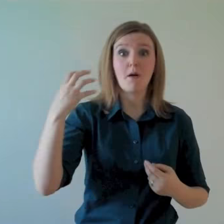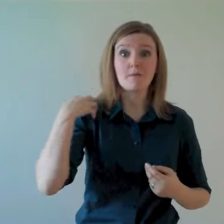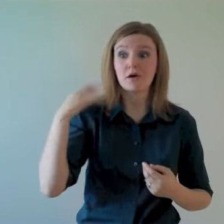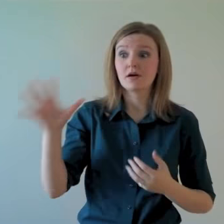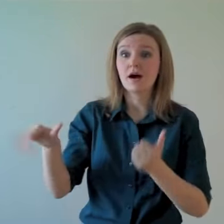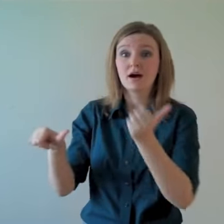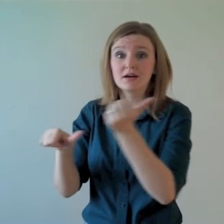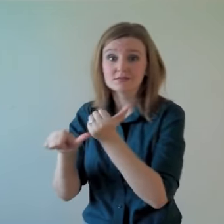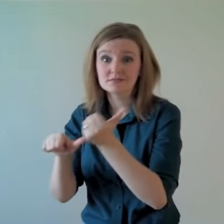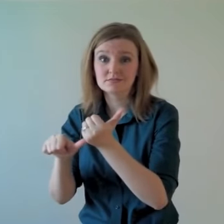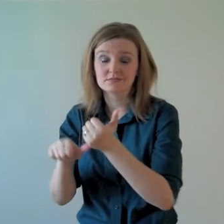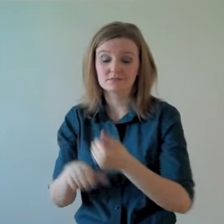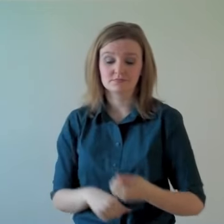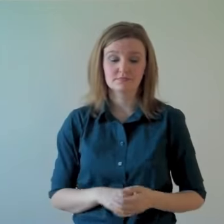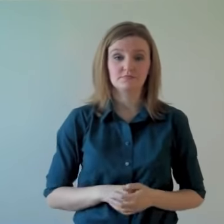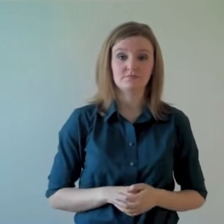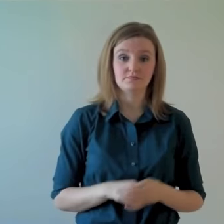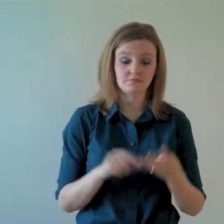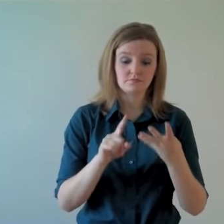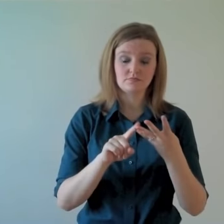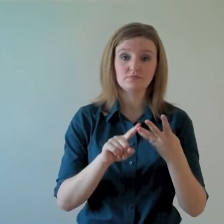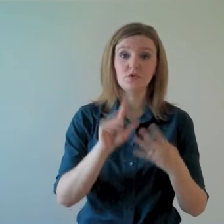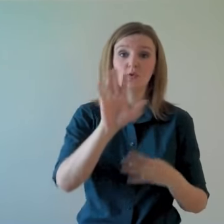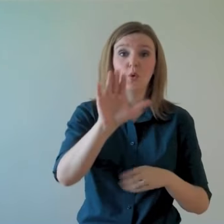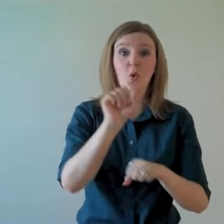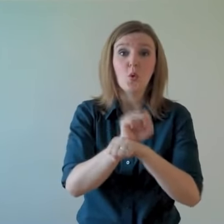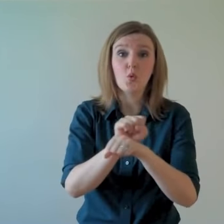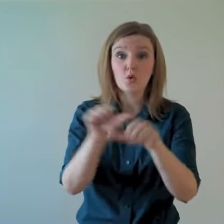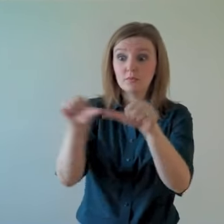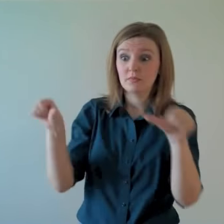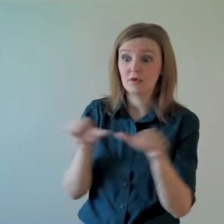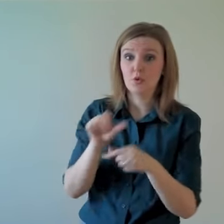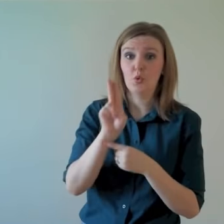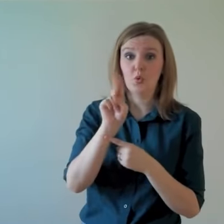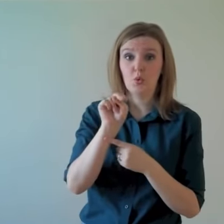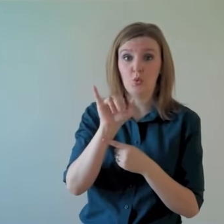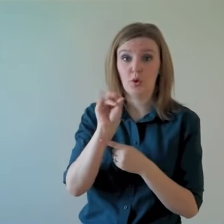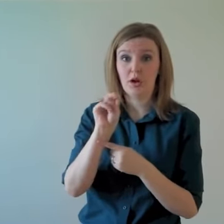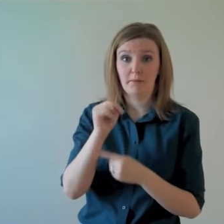You also cannot bring a member from your job's union to help you vote - or -